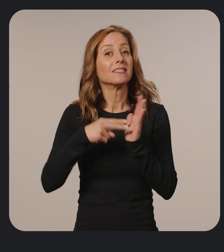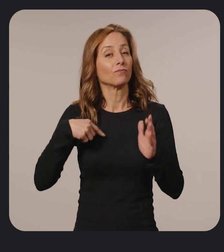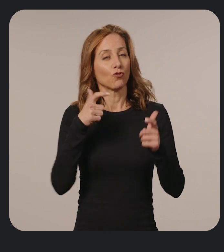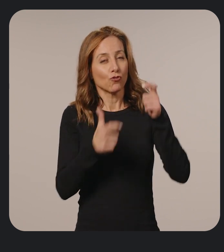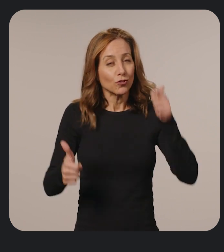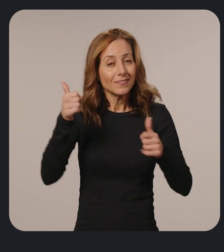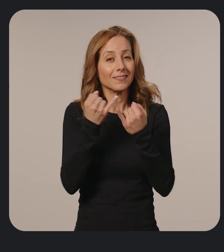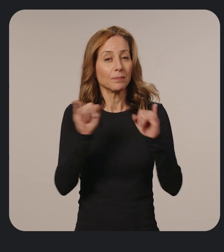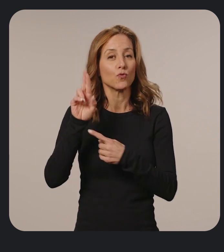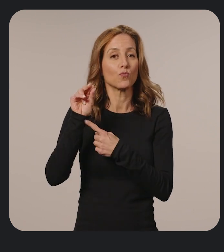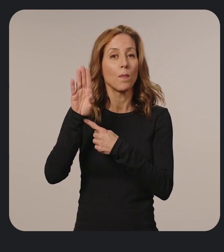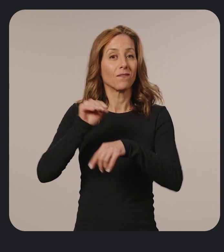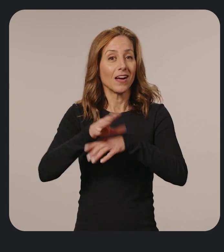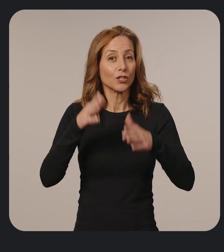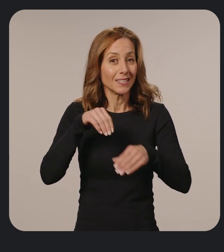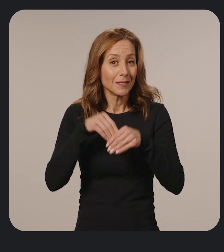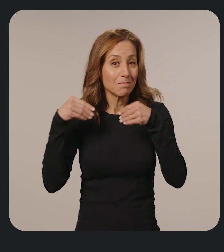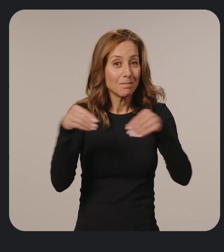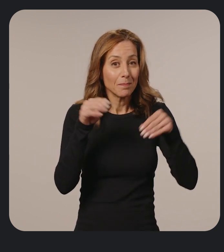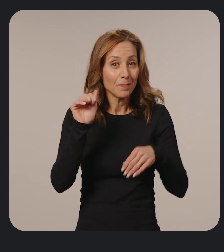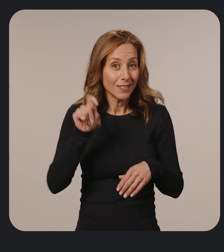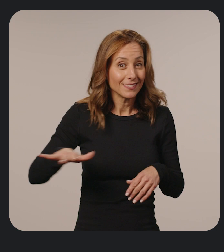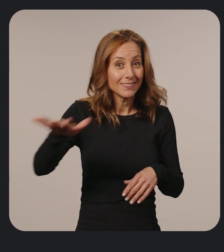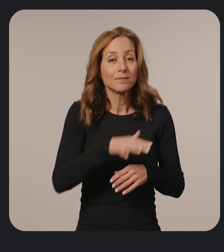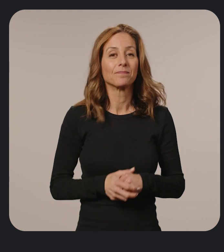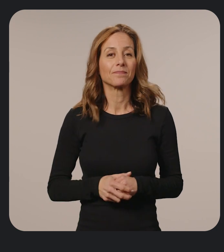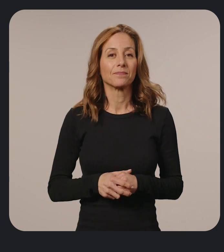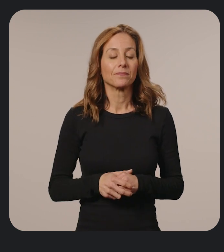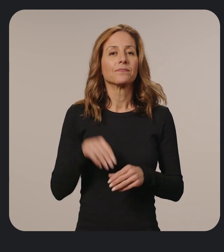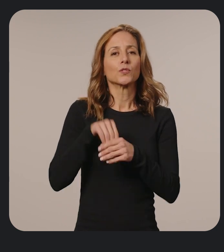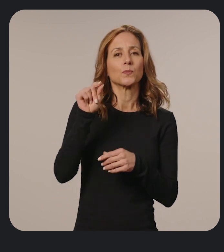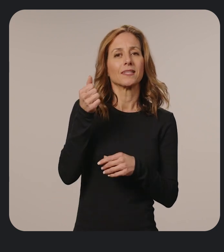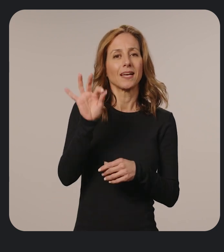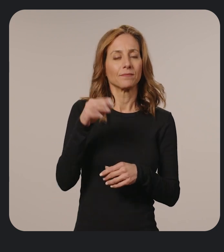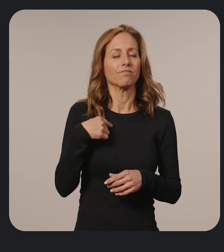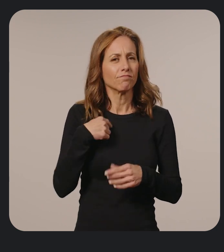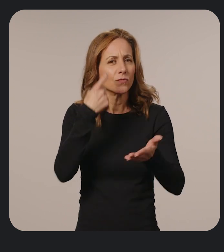customers, making us the largest independent roboadvisor in the market. In 2019, this